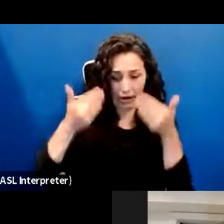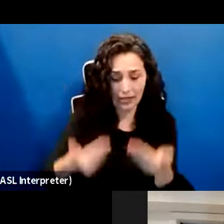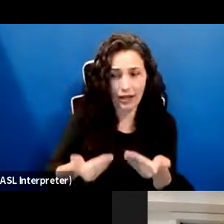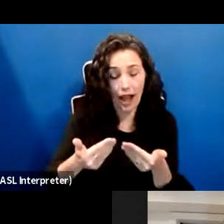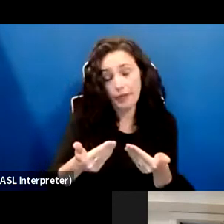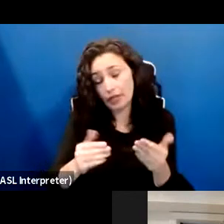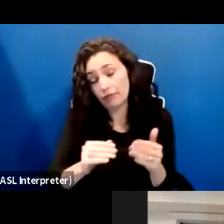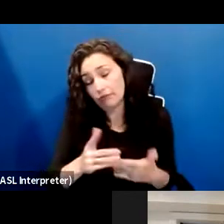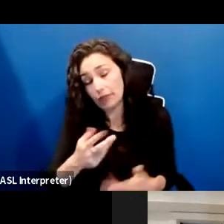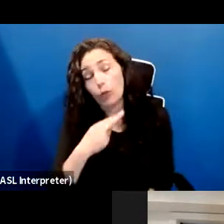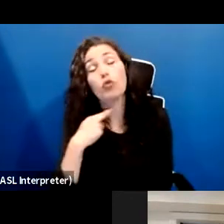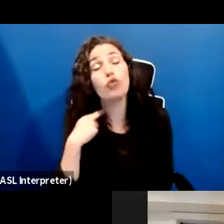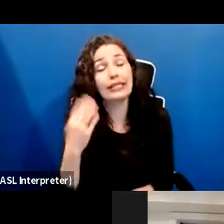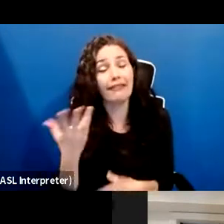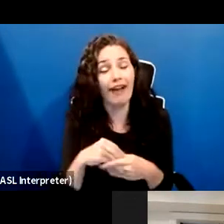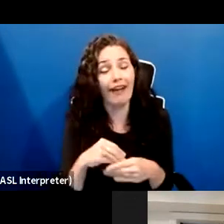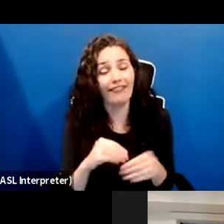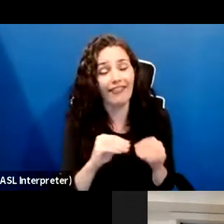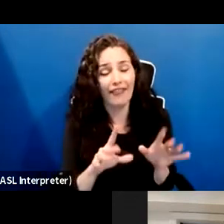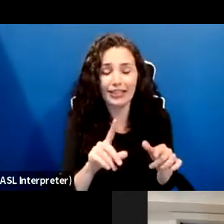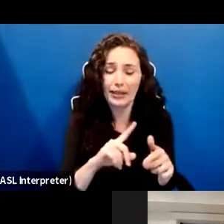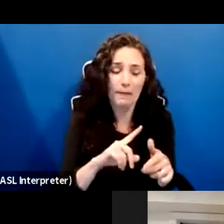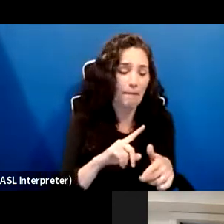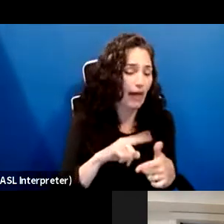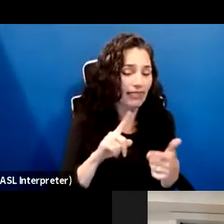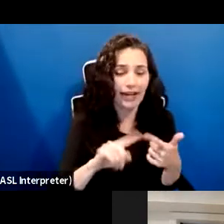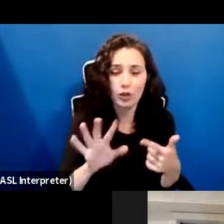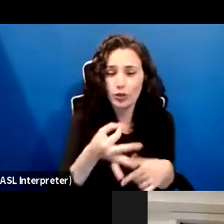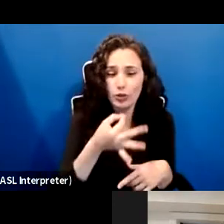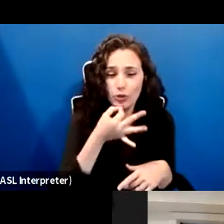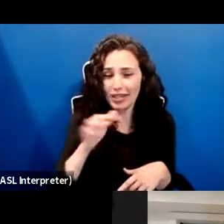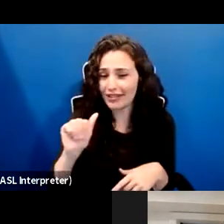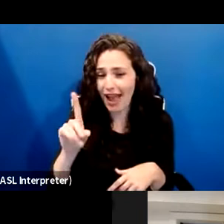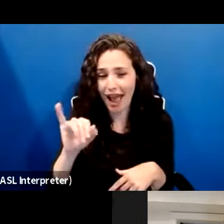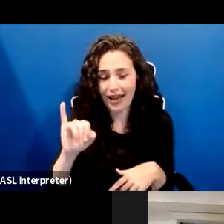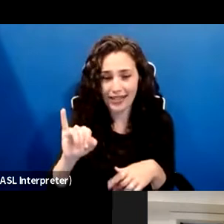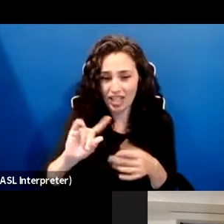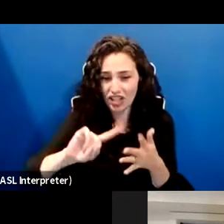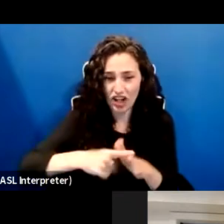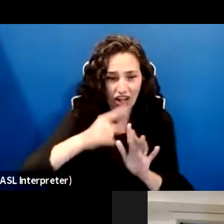But honestly, as soon as Adi started filming us and we realized that their intent